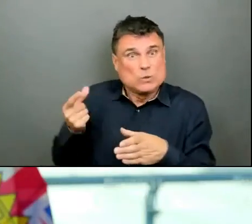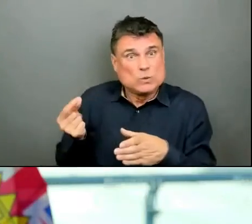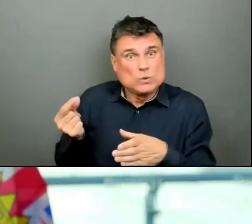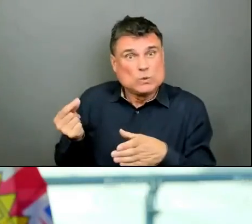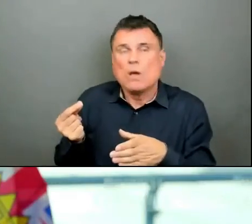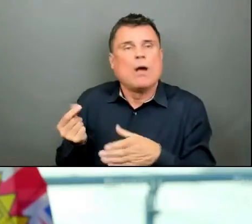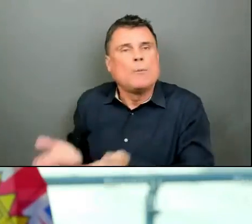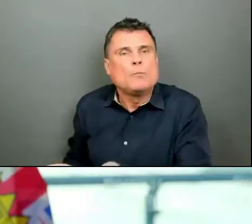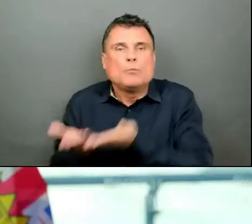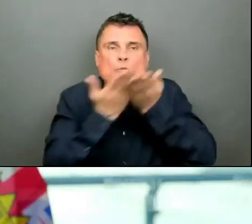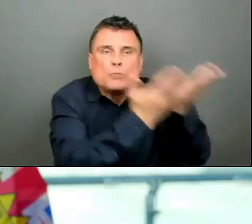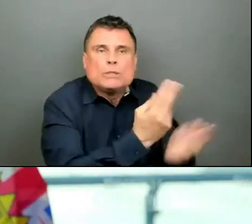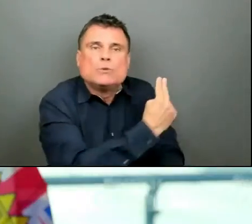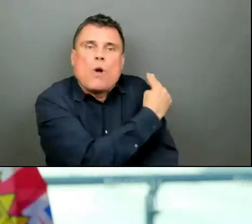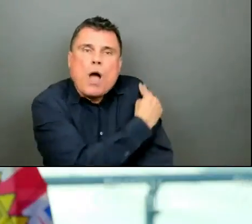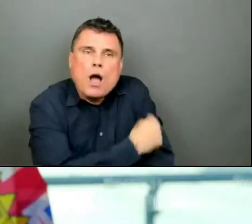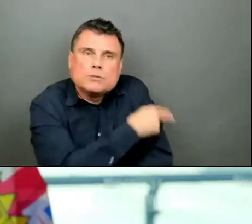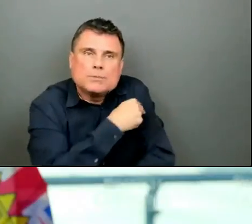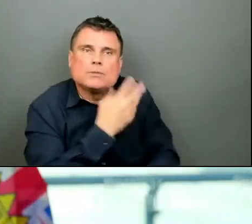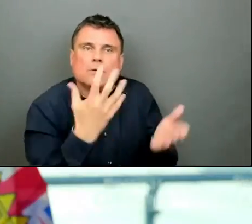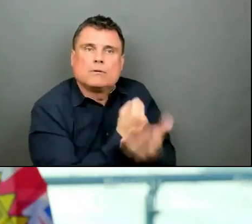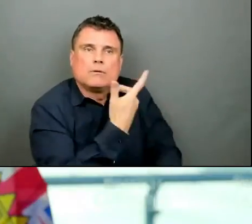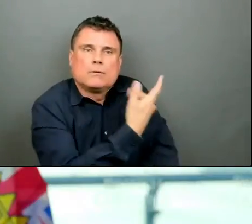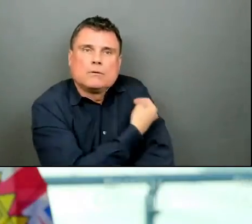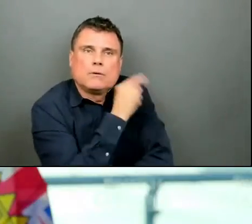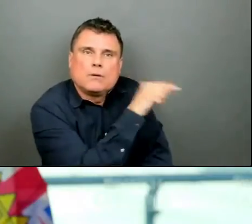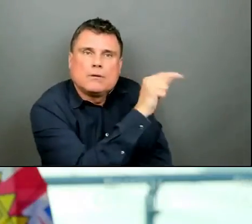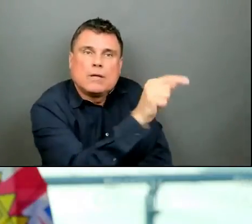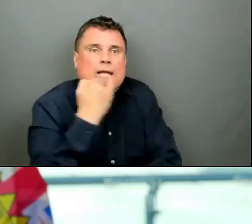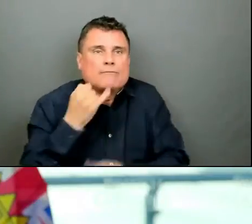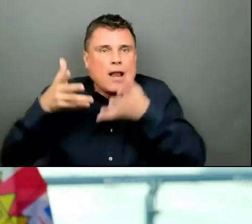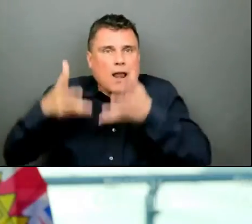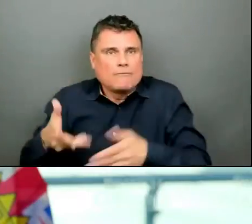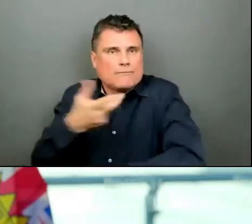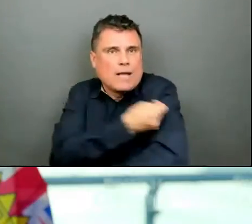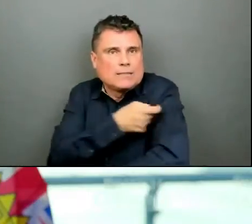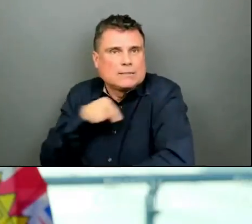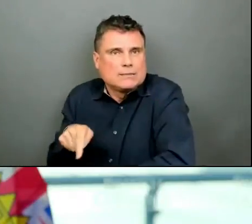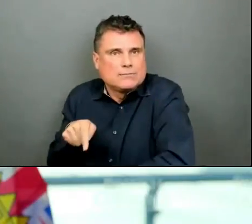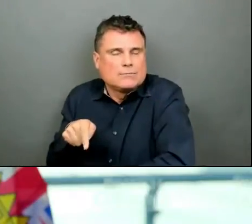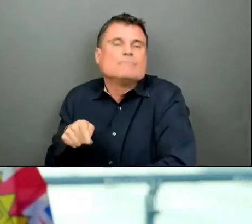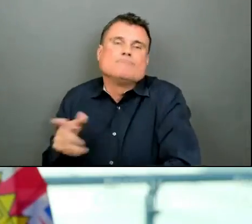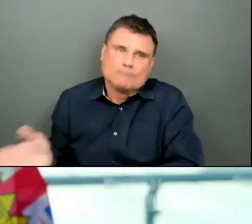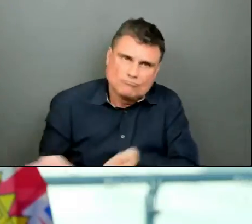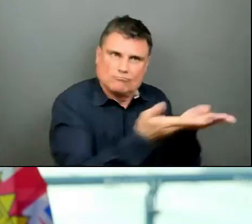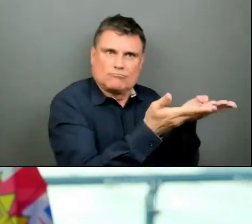that there is a need still. There are plans for those doses